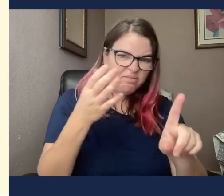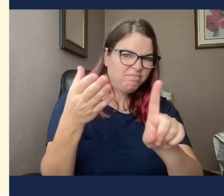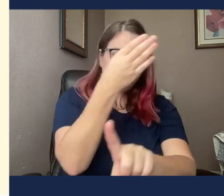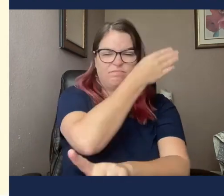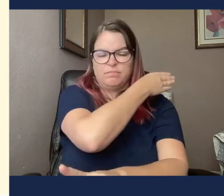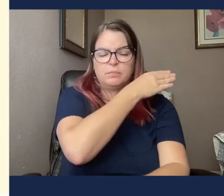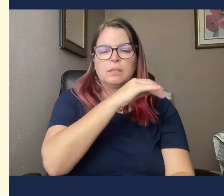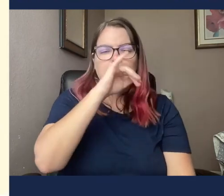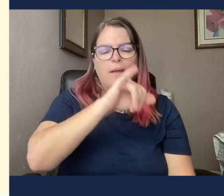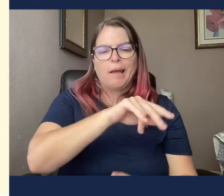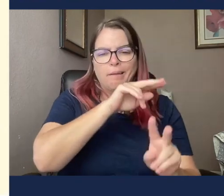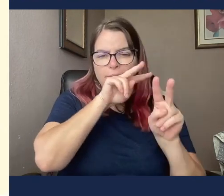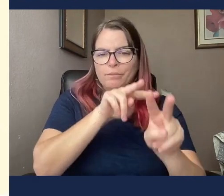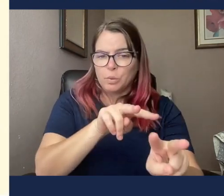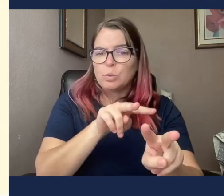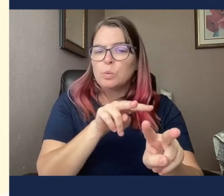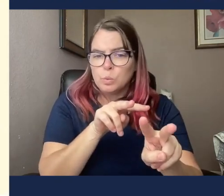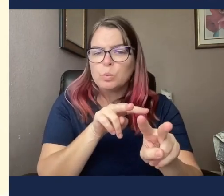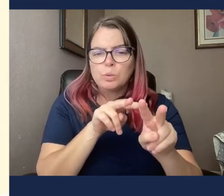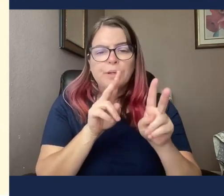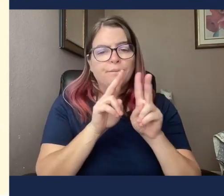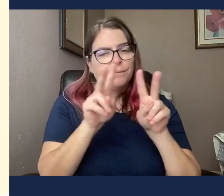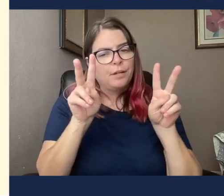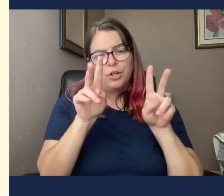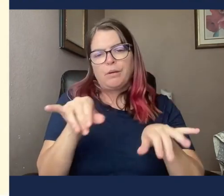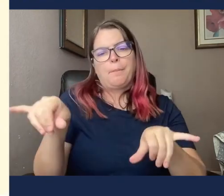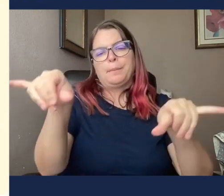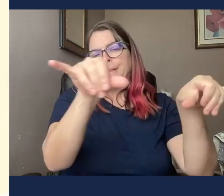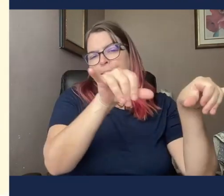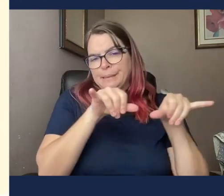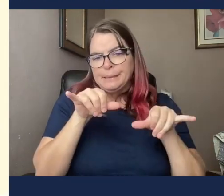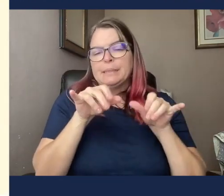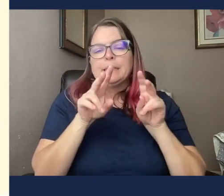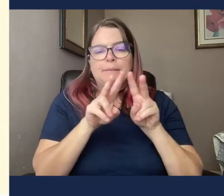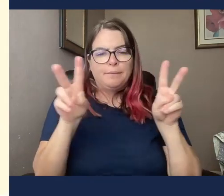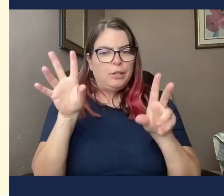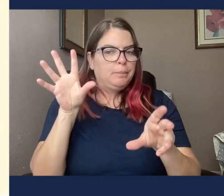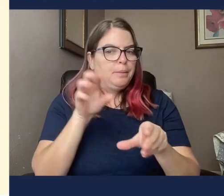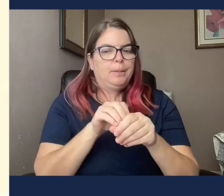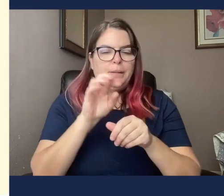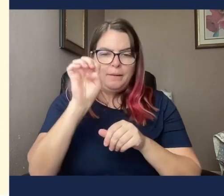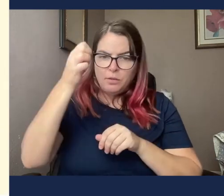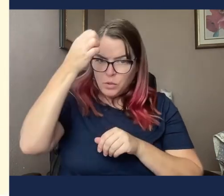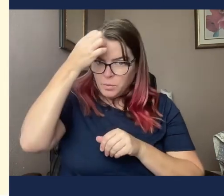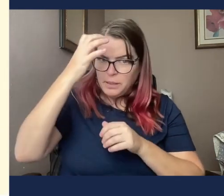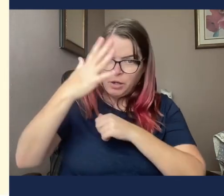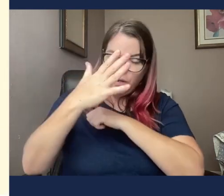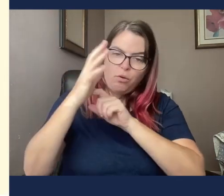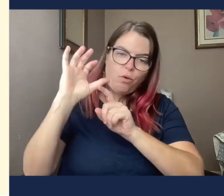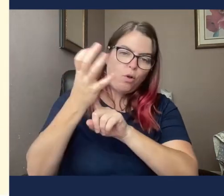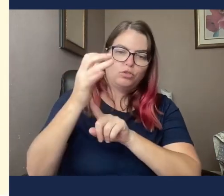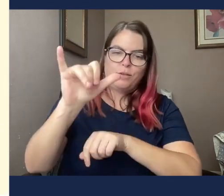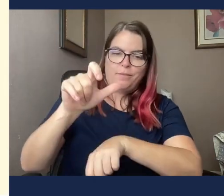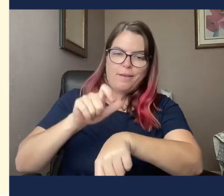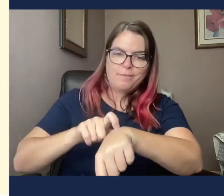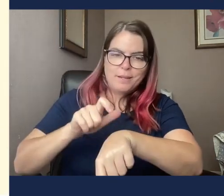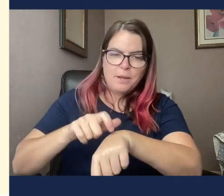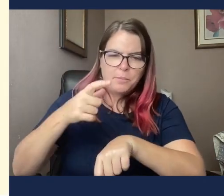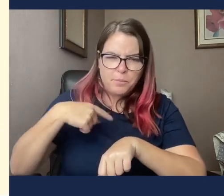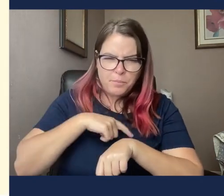making Americans Islamic. They rationalize that since Muslims can't be American, then our presence threatens us since they